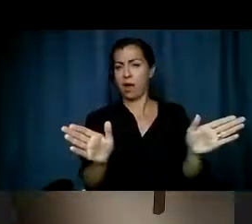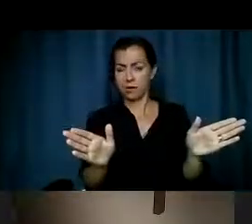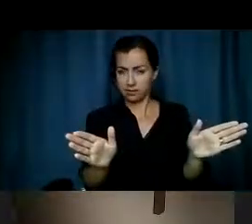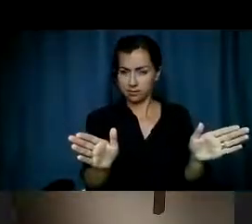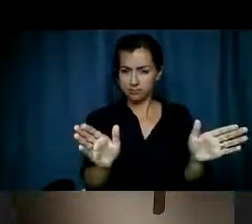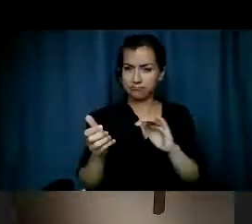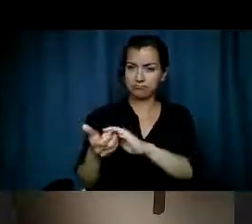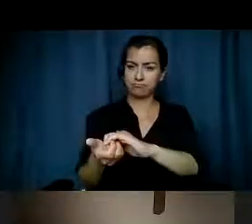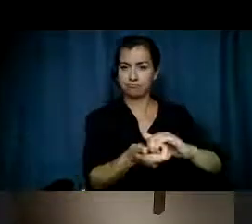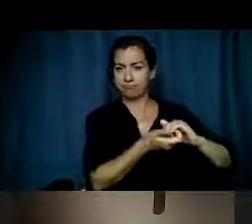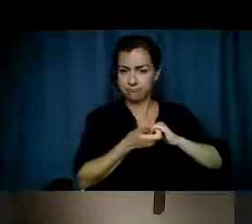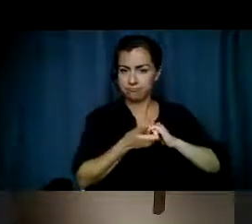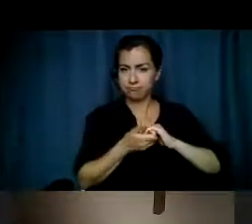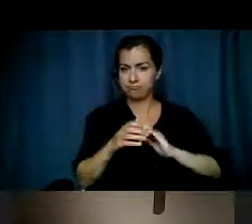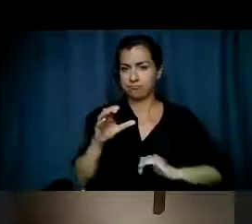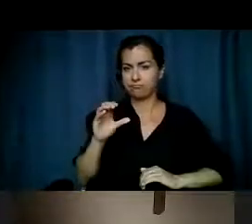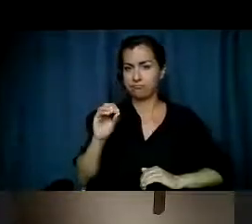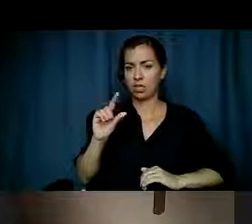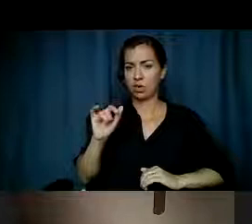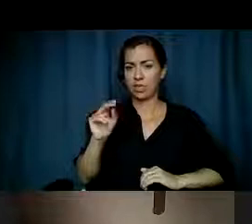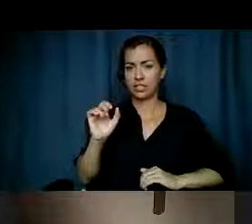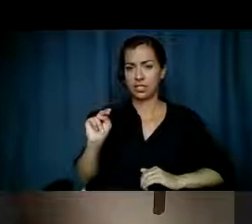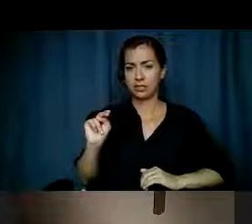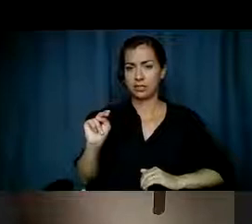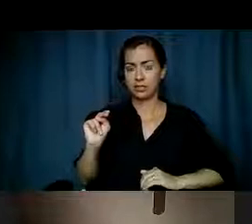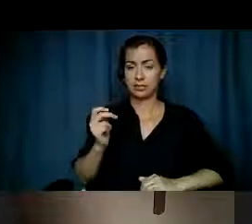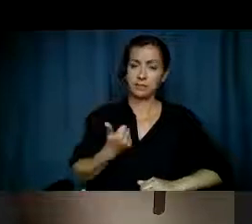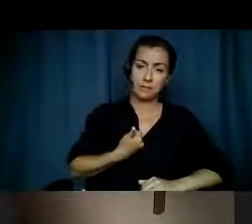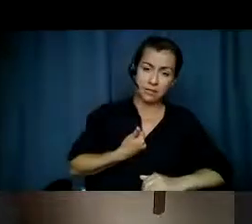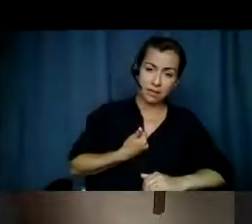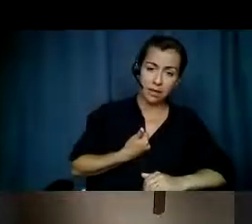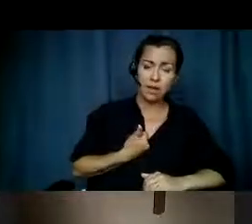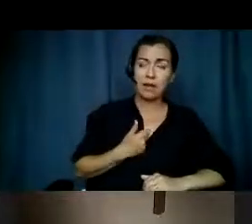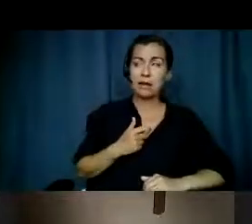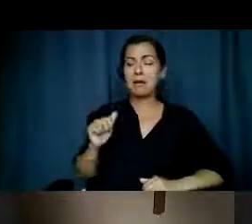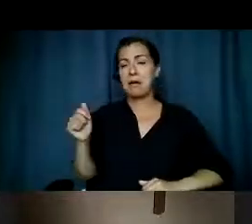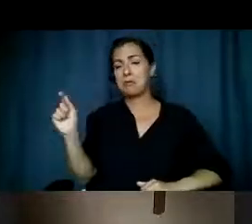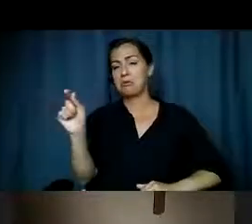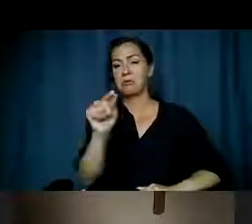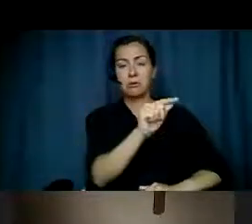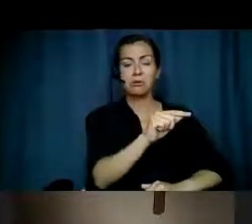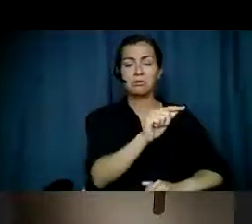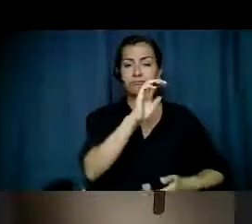So OSAC has, you've had, on your website this is, some of a statement that